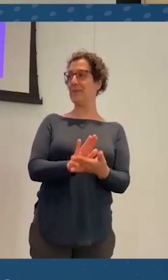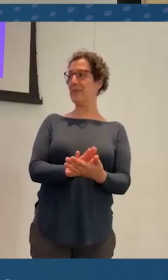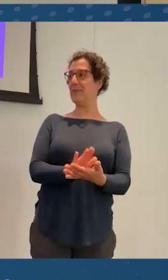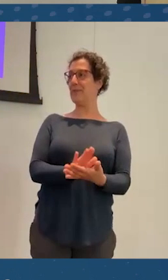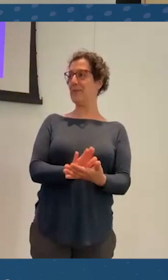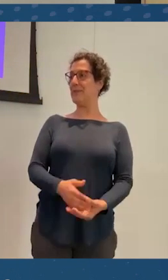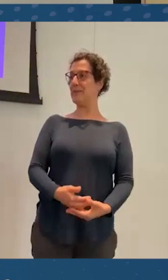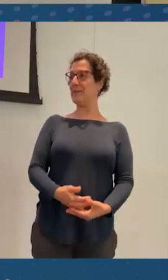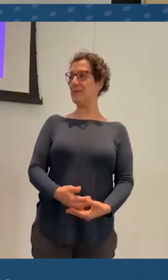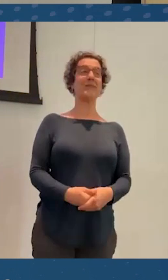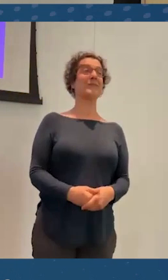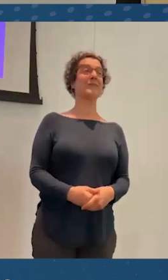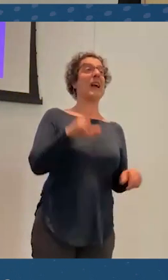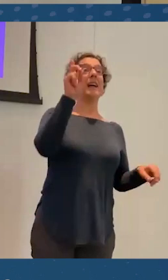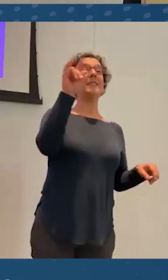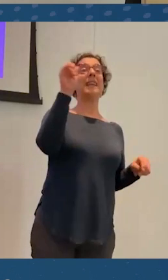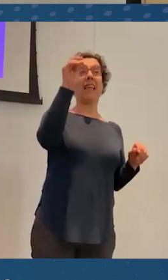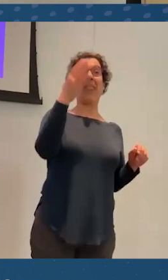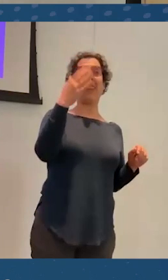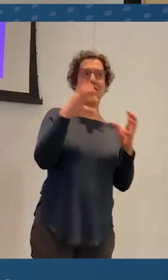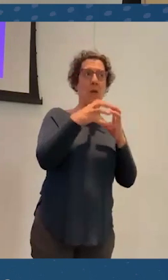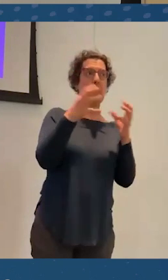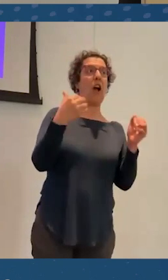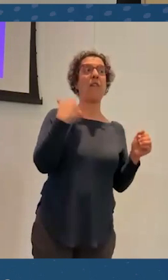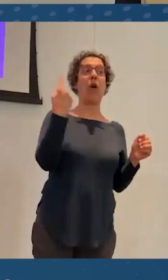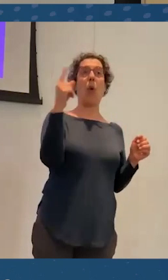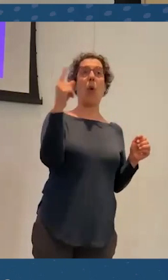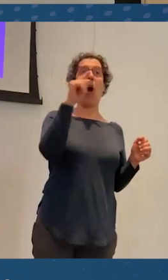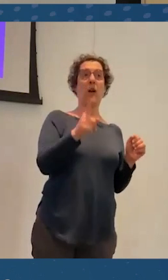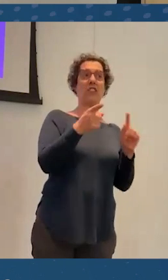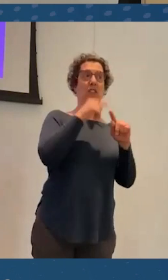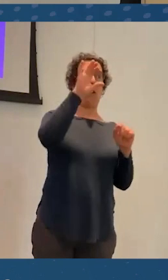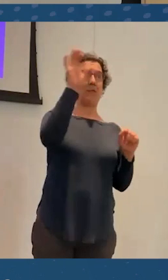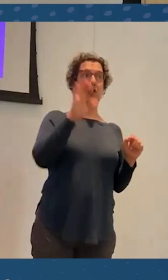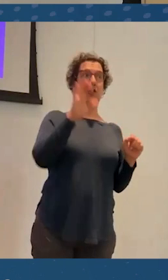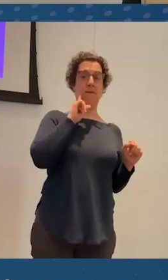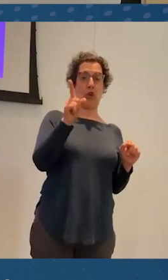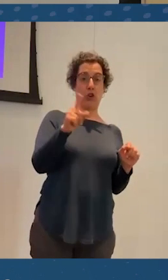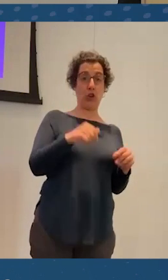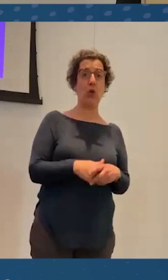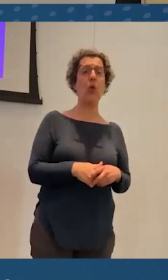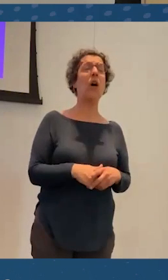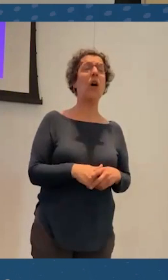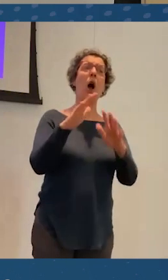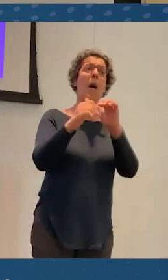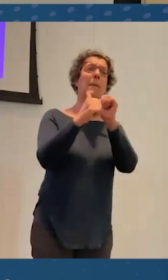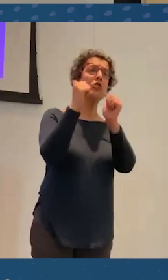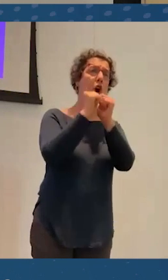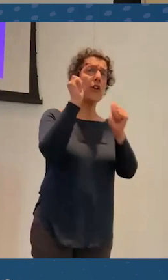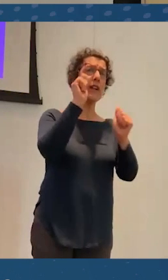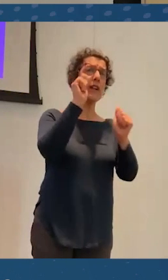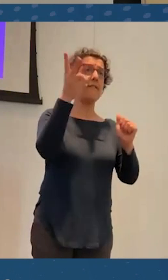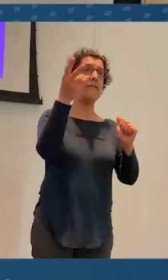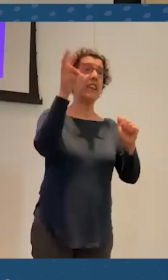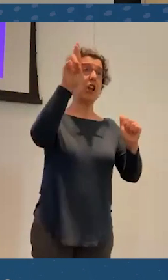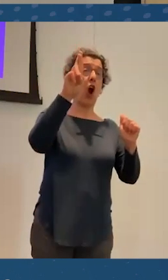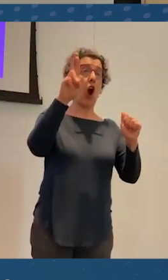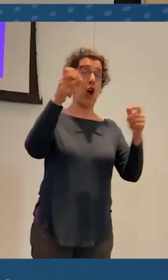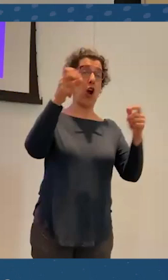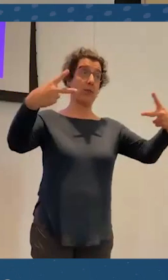All right. Thanks so much, Peter. We have one question from Zoom for you, are a majority of the VR subtitle features you worked on or developed